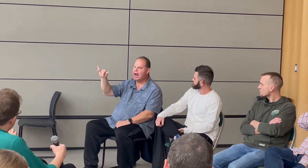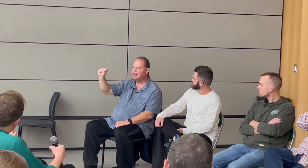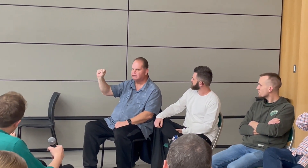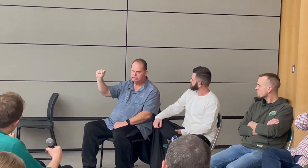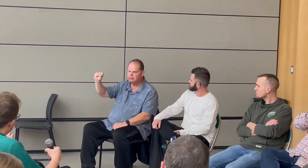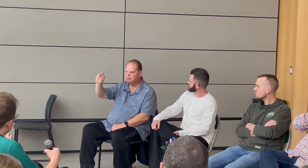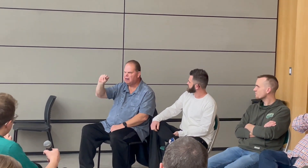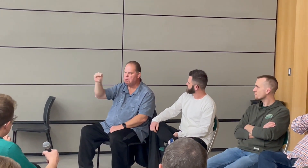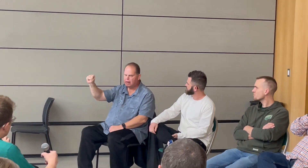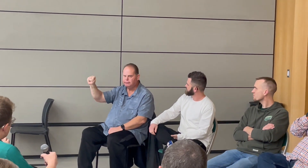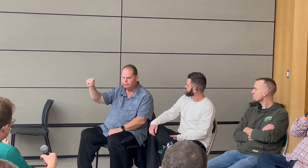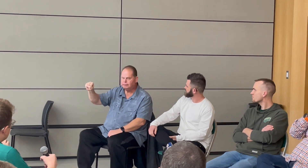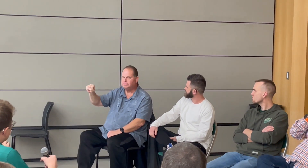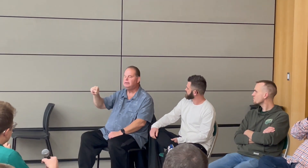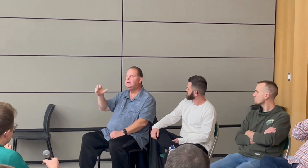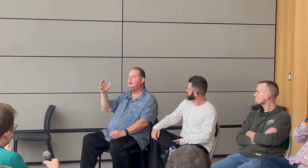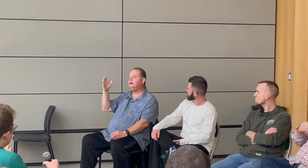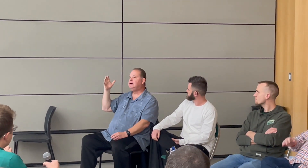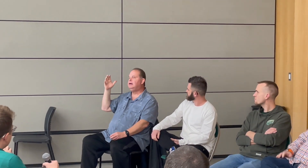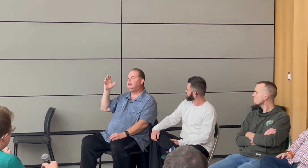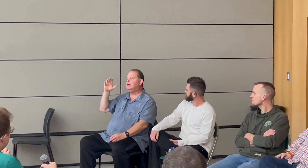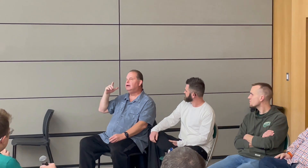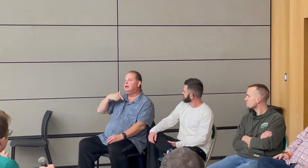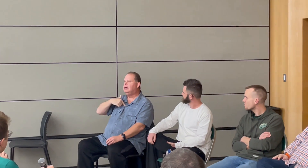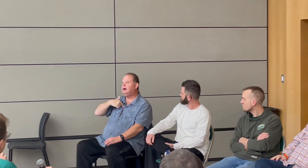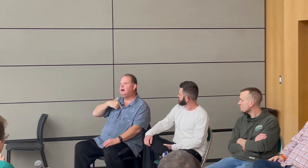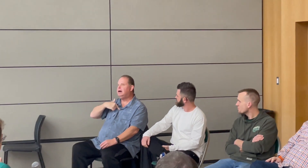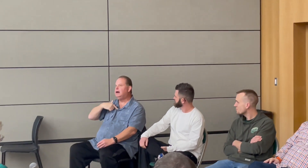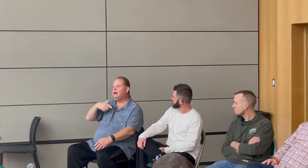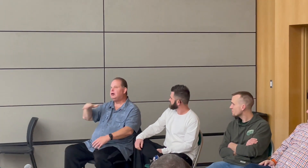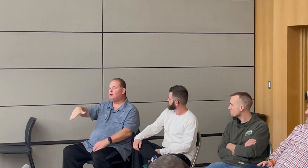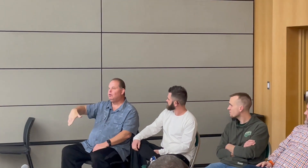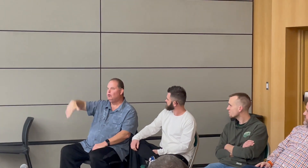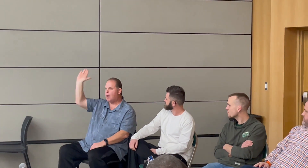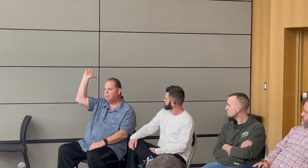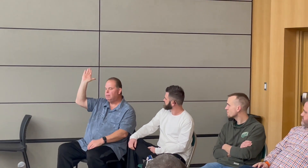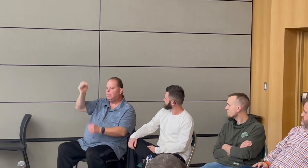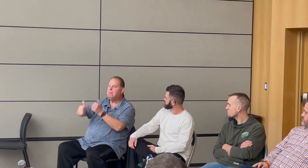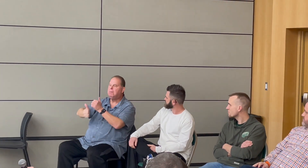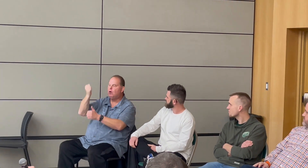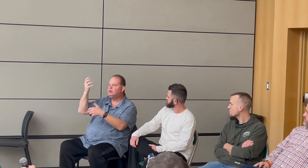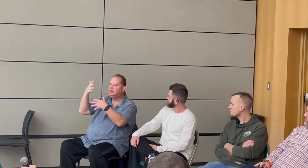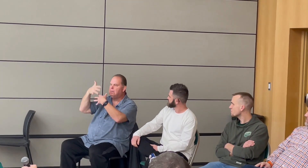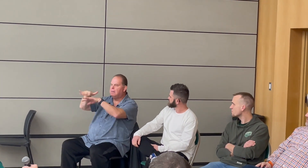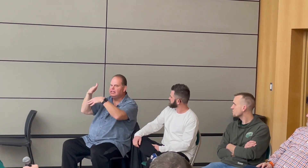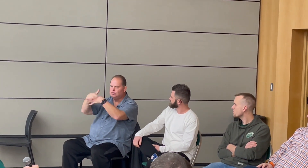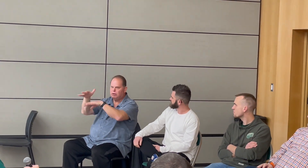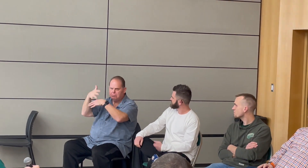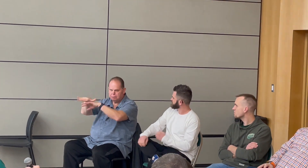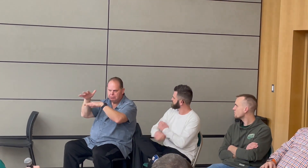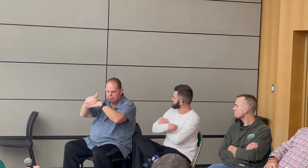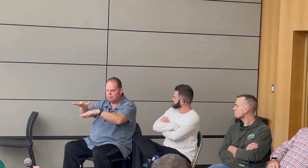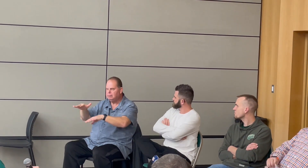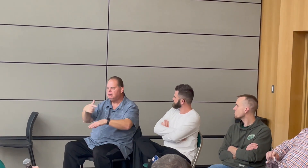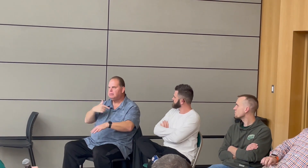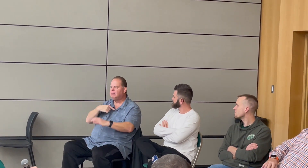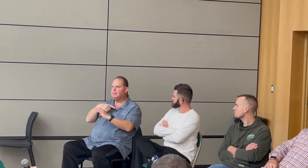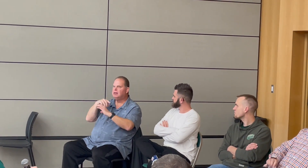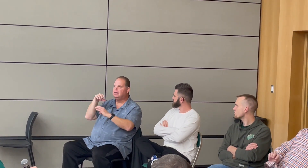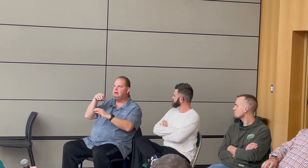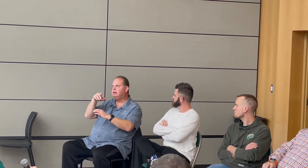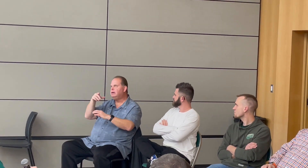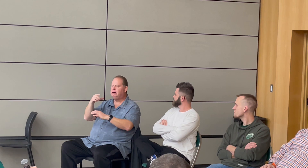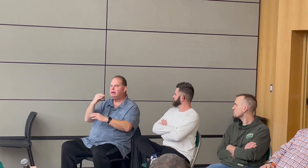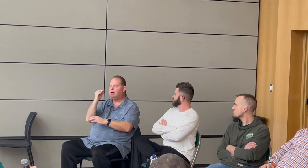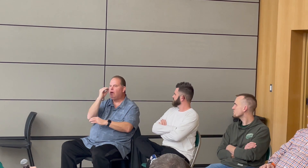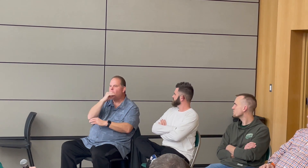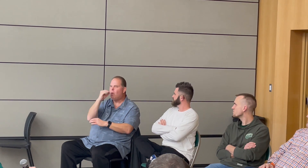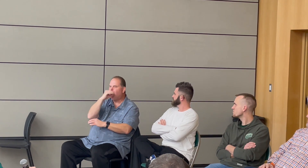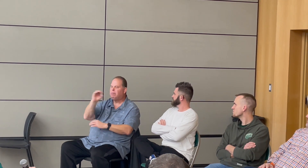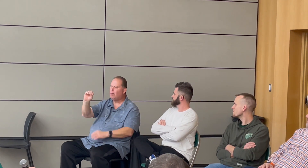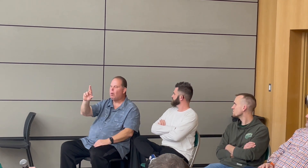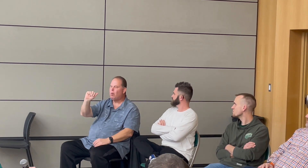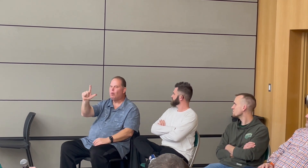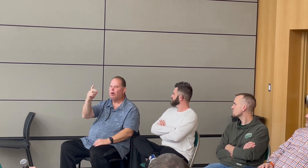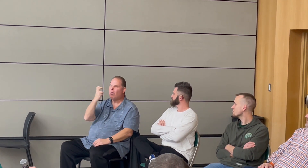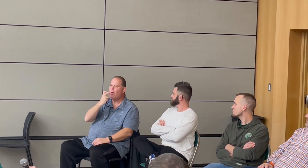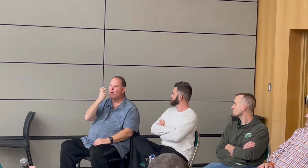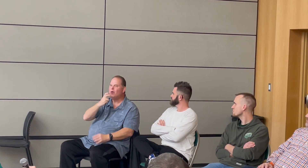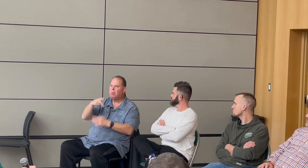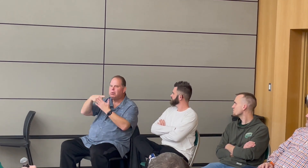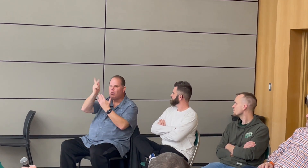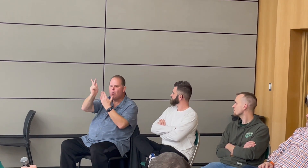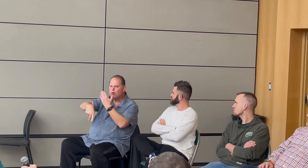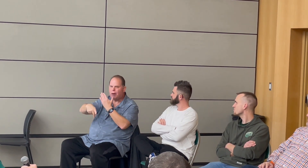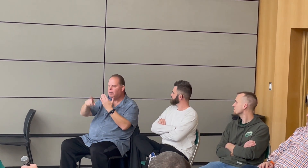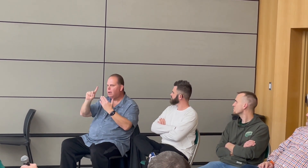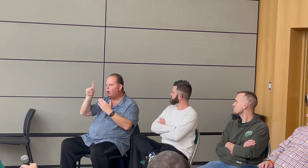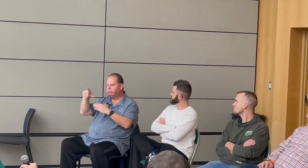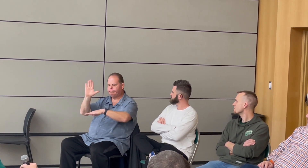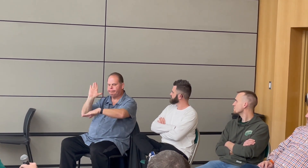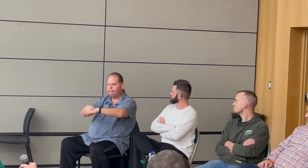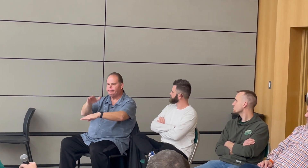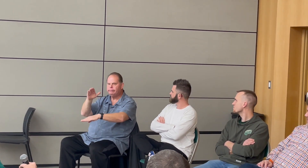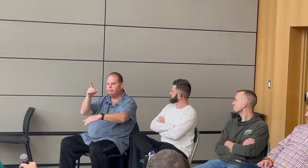menitis I grew up mostly in general education environments using spoken approaches so speech